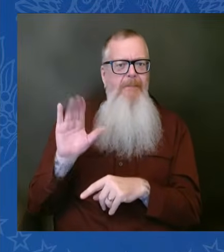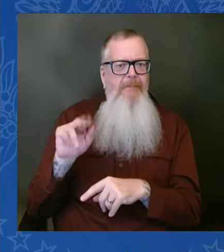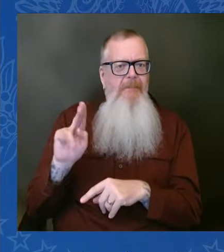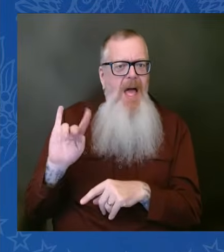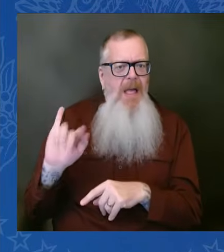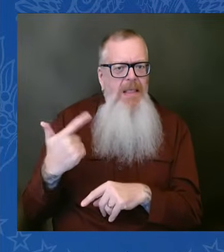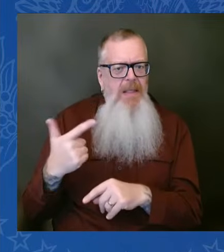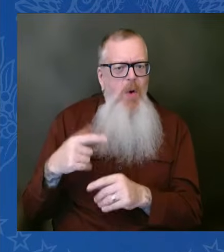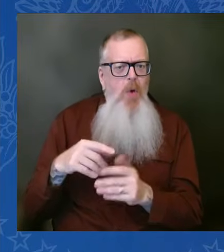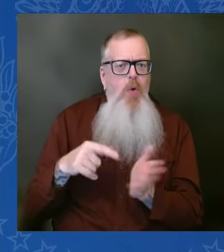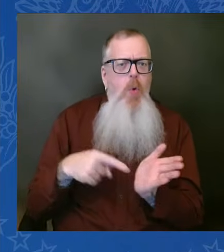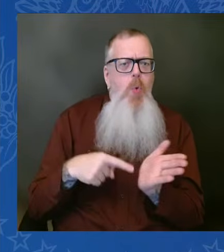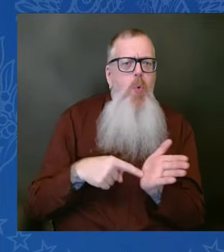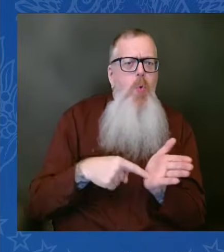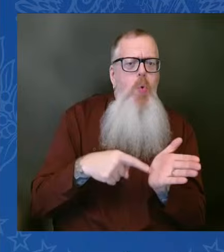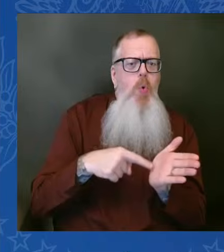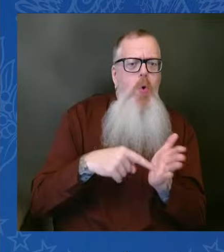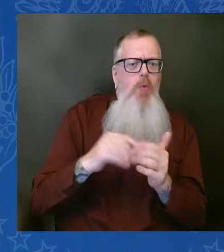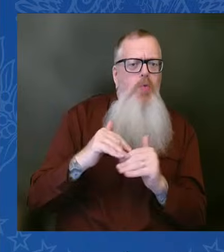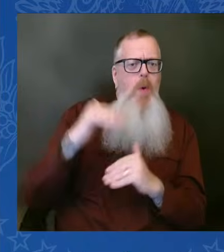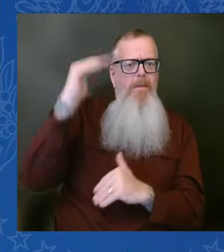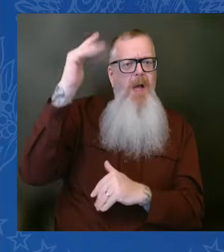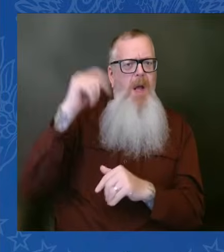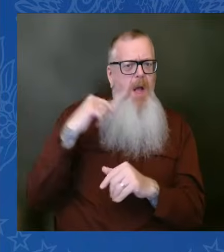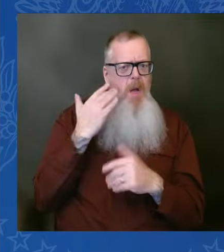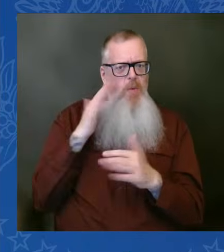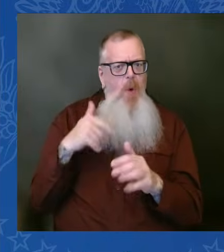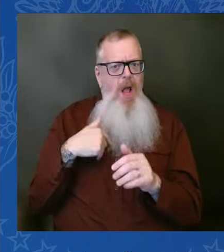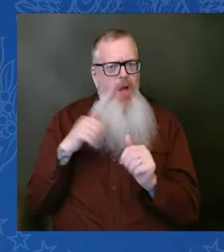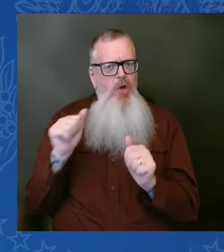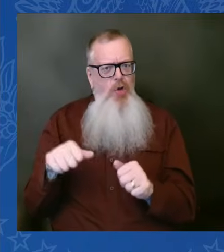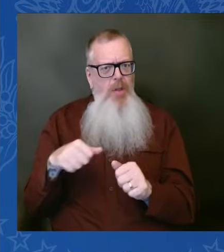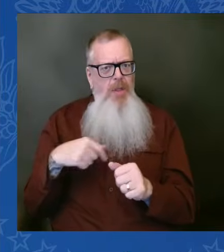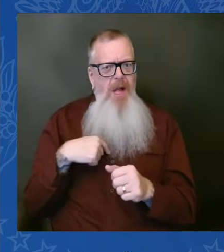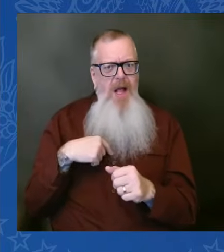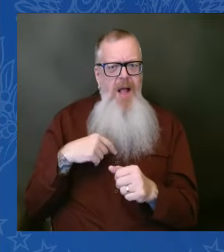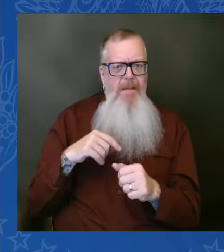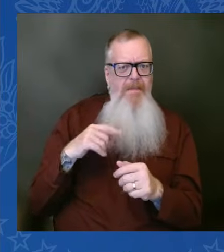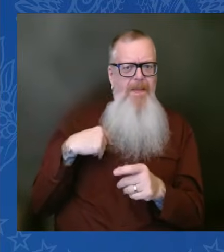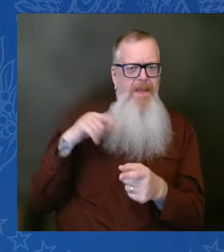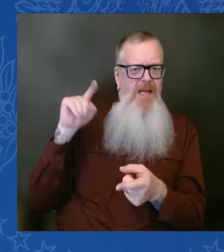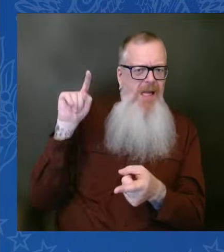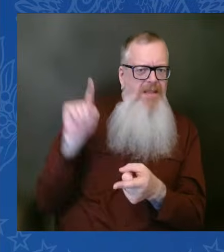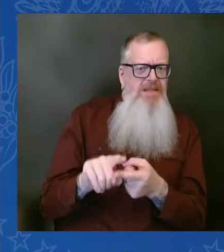but we brought them down from an average of $35 a month for an overdraft to $5 a month.